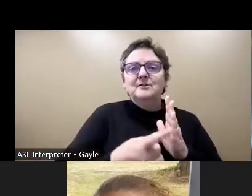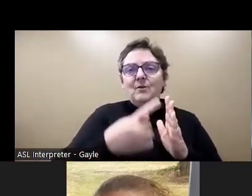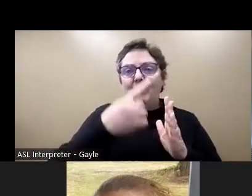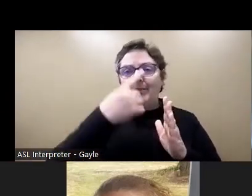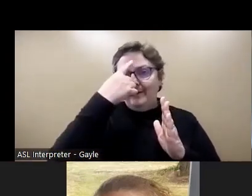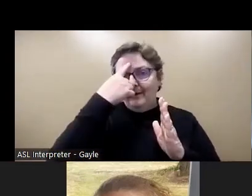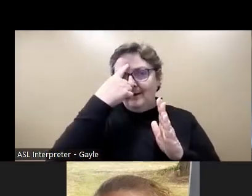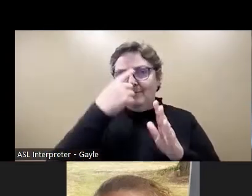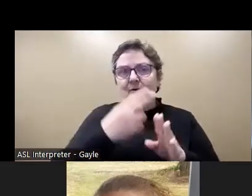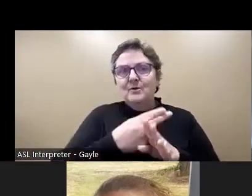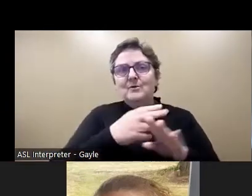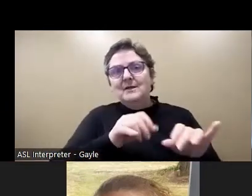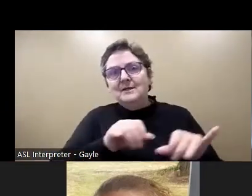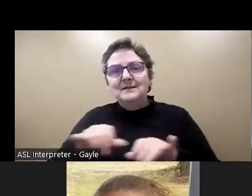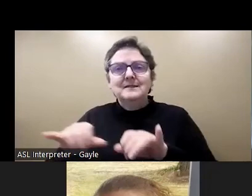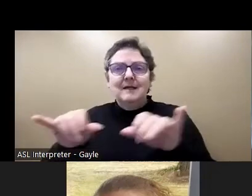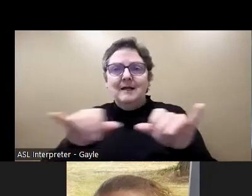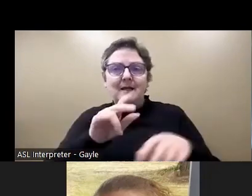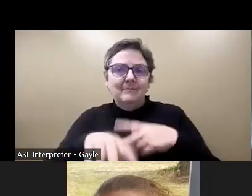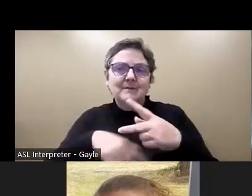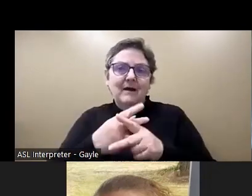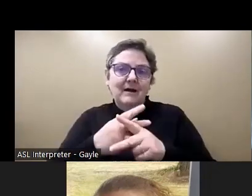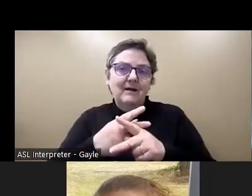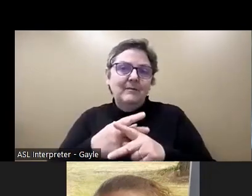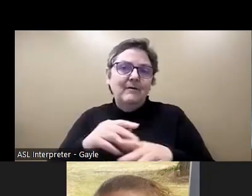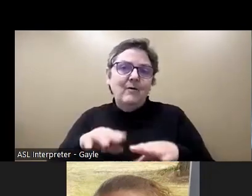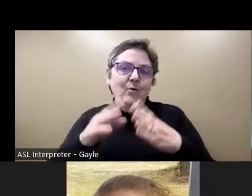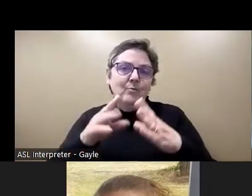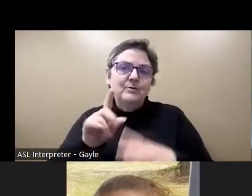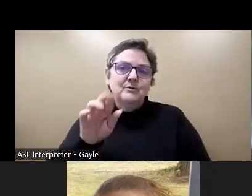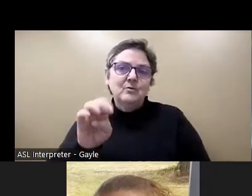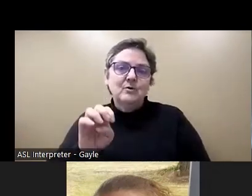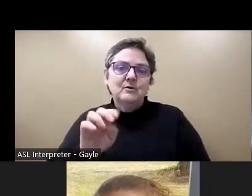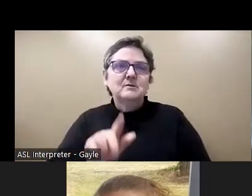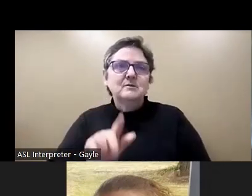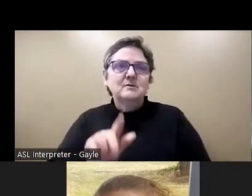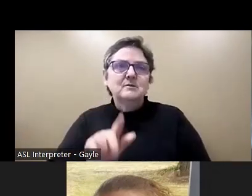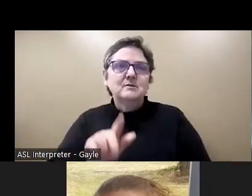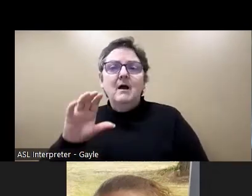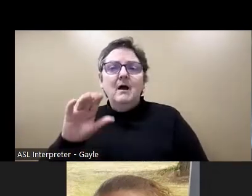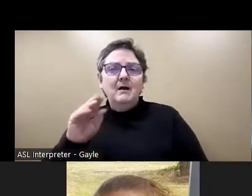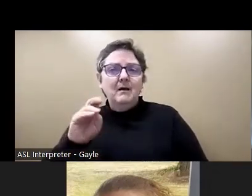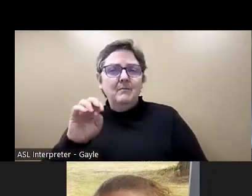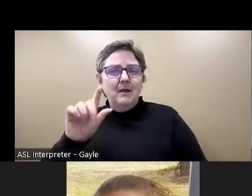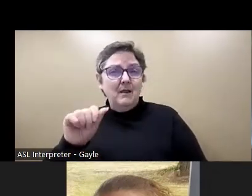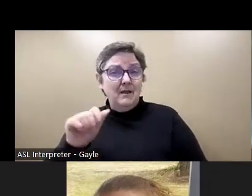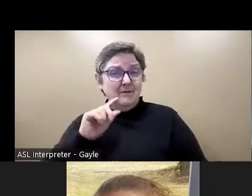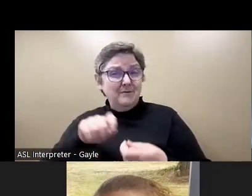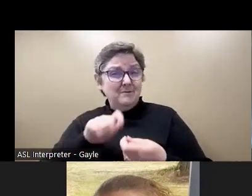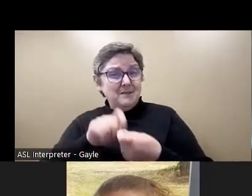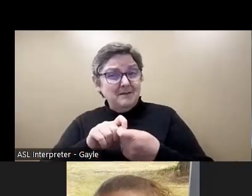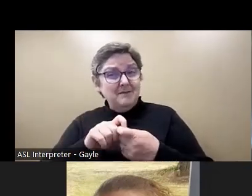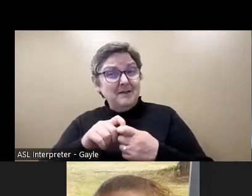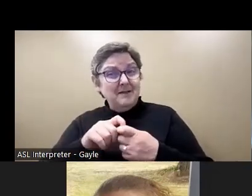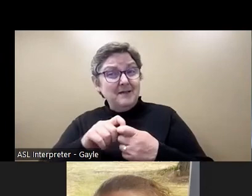If I could just ask you if you have any websites or names or things, if you just put them in the chat